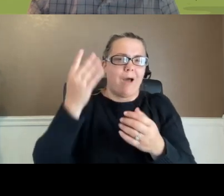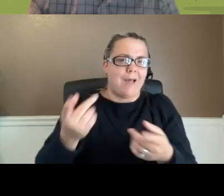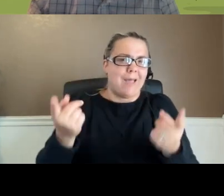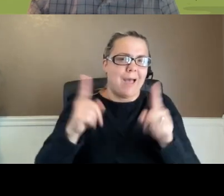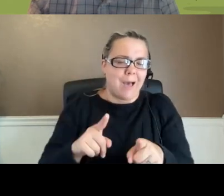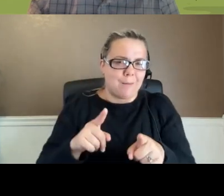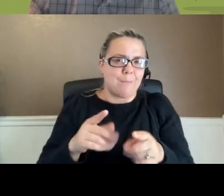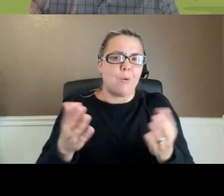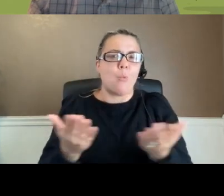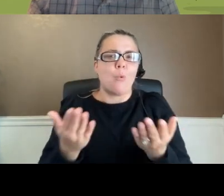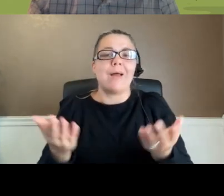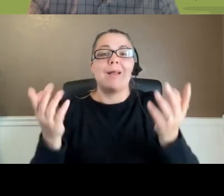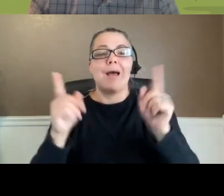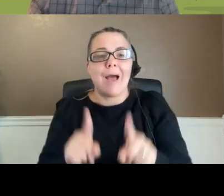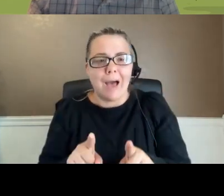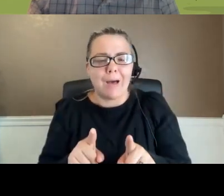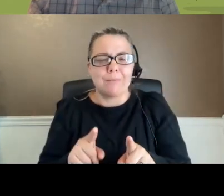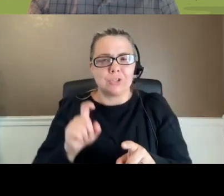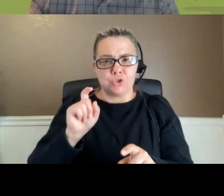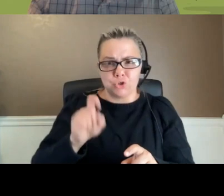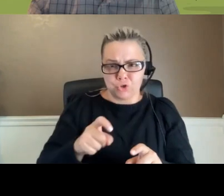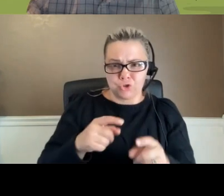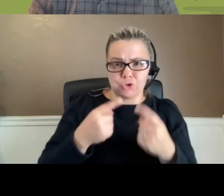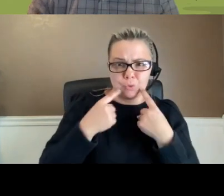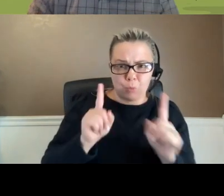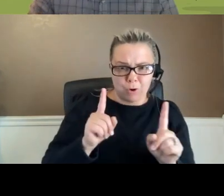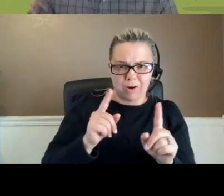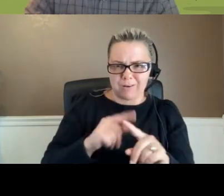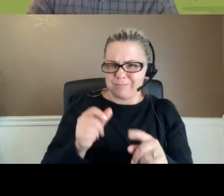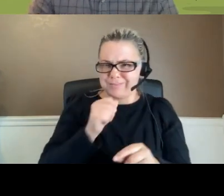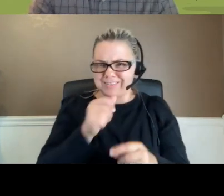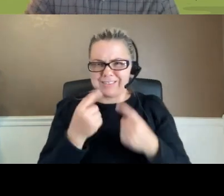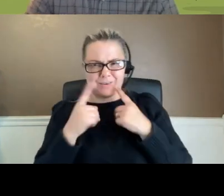know, what should be working one way but isn't? And then that that hopefully the question that